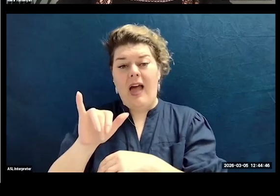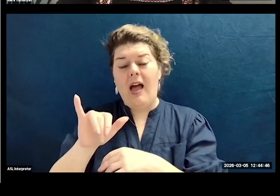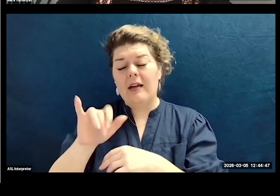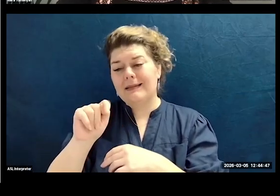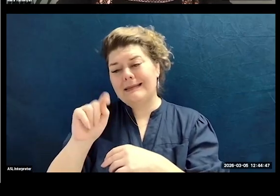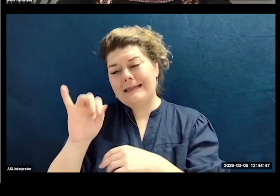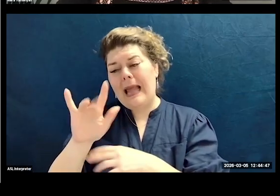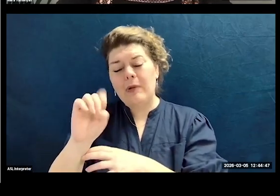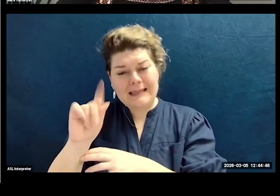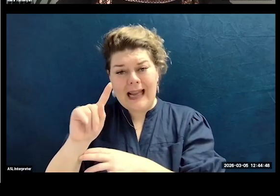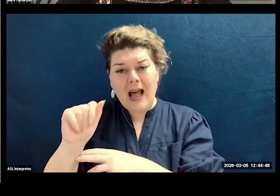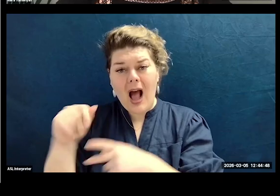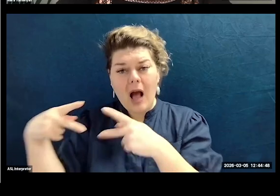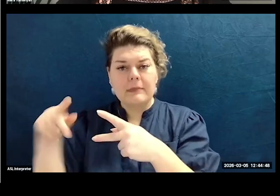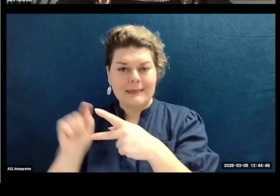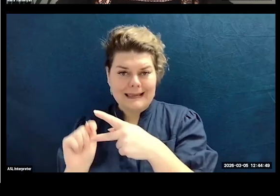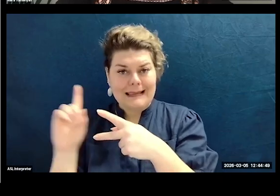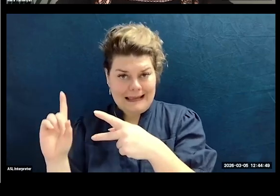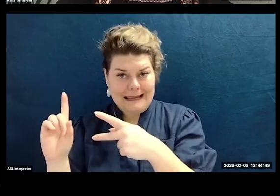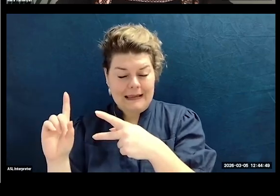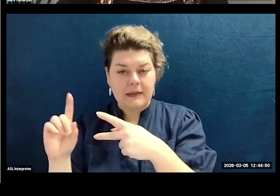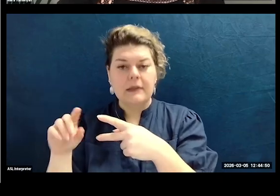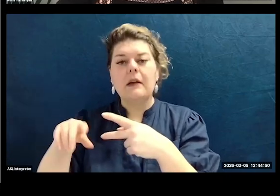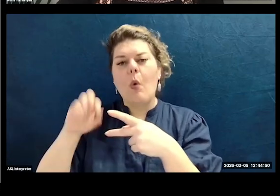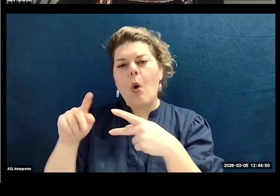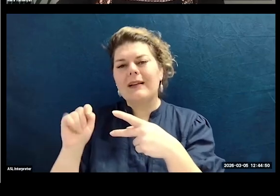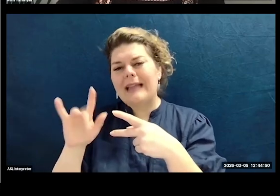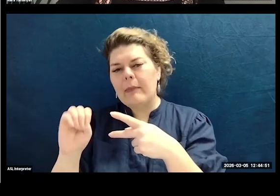and you can see table heading, TH tags.